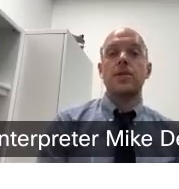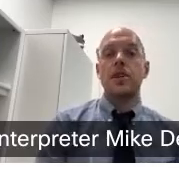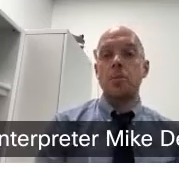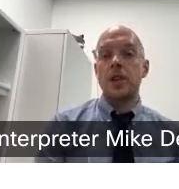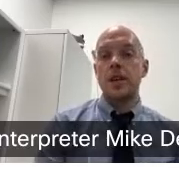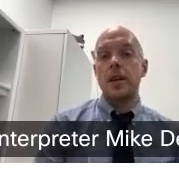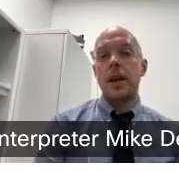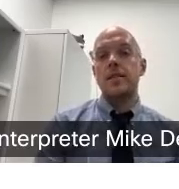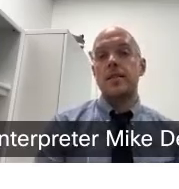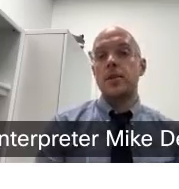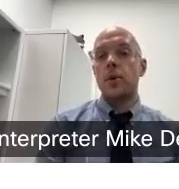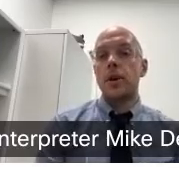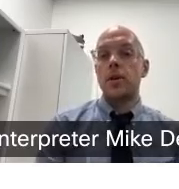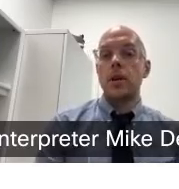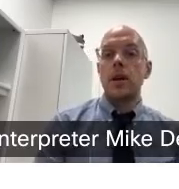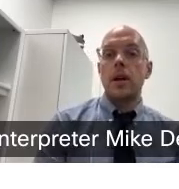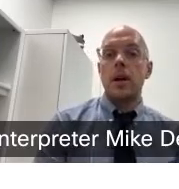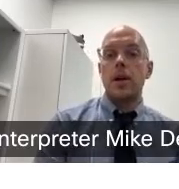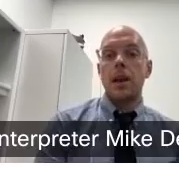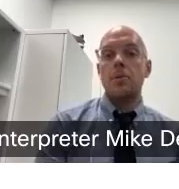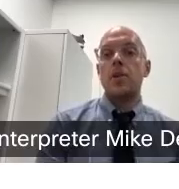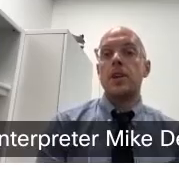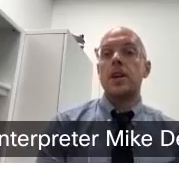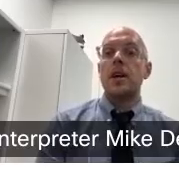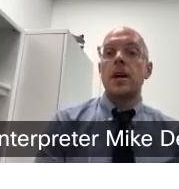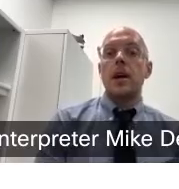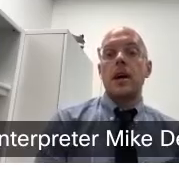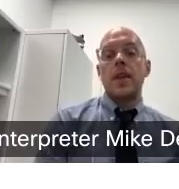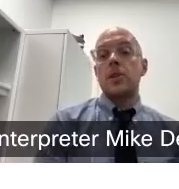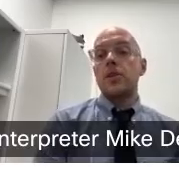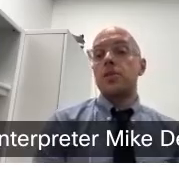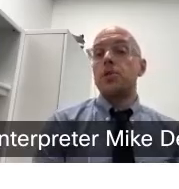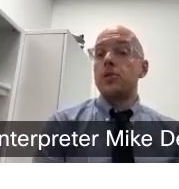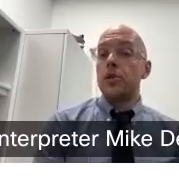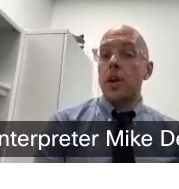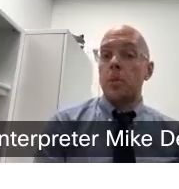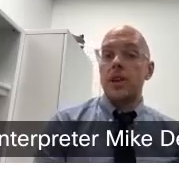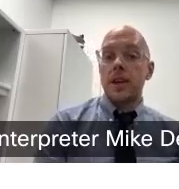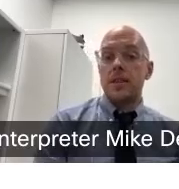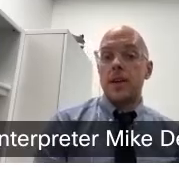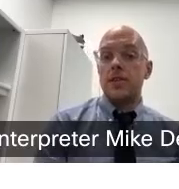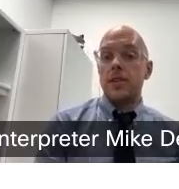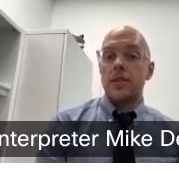for coupling and T-coil, compatibility. That includes Bluetooth coupling technology as well.